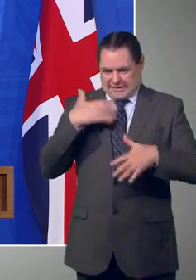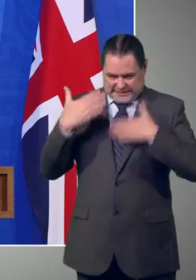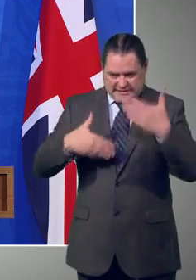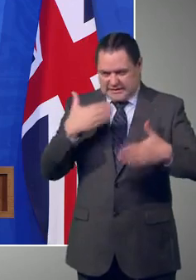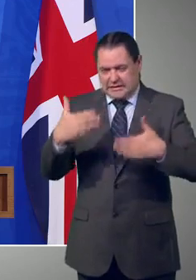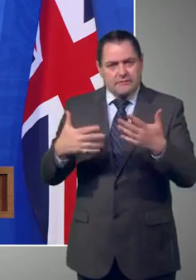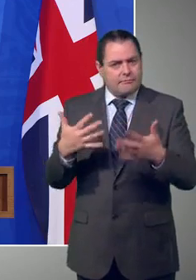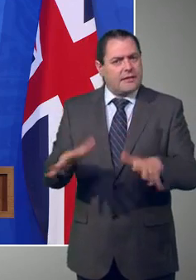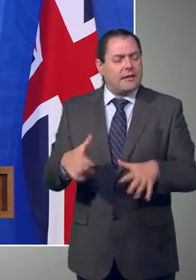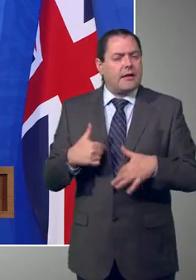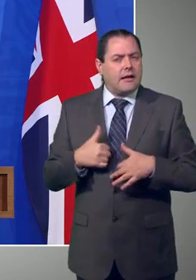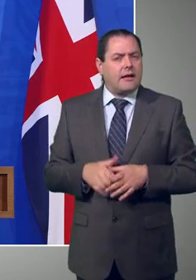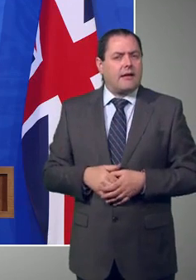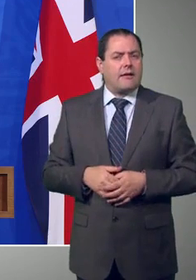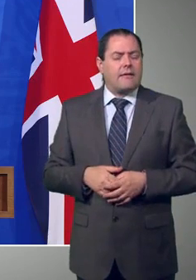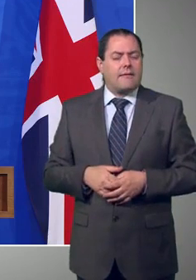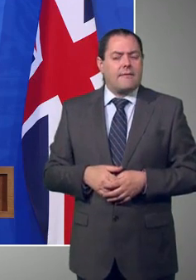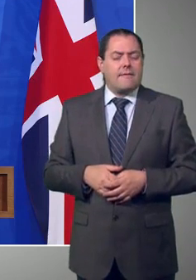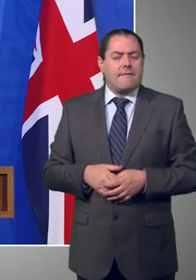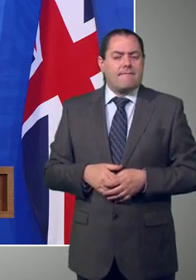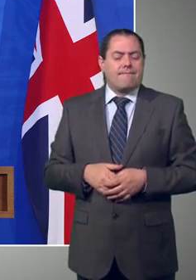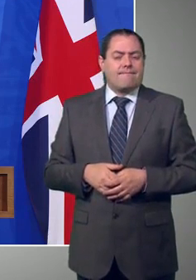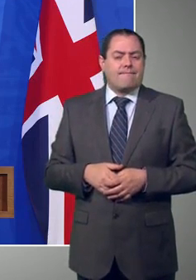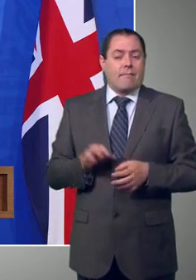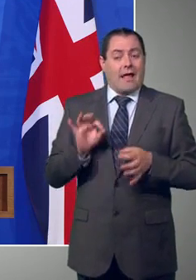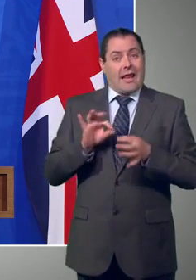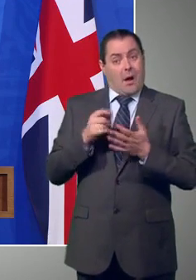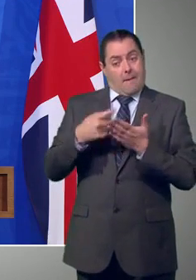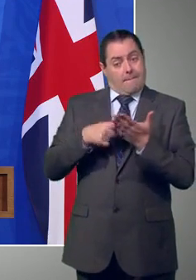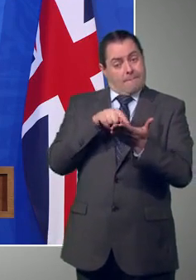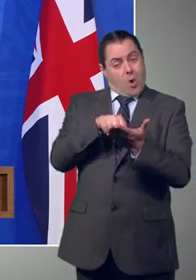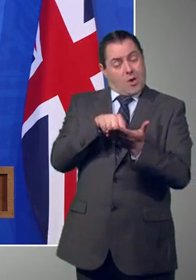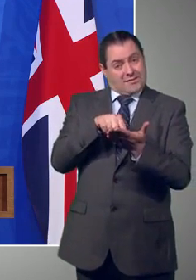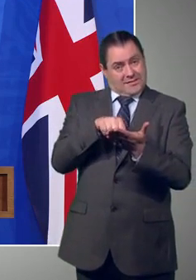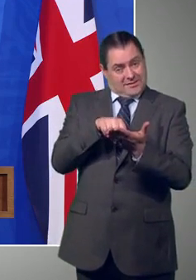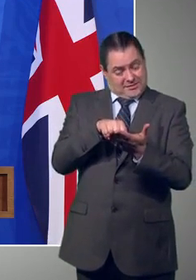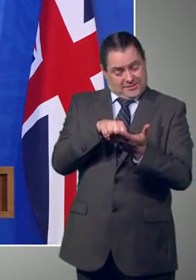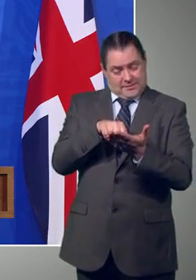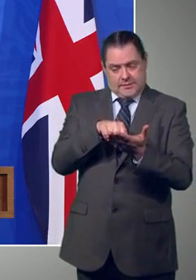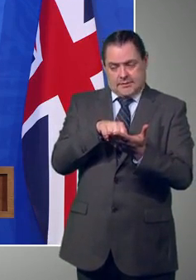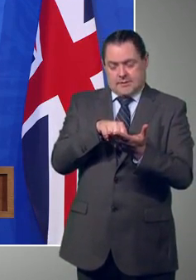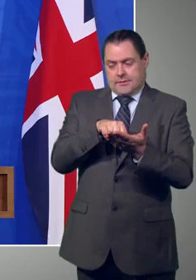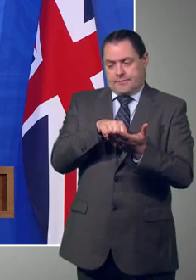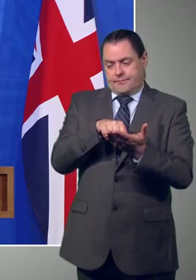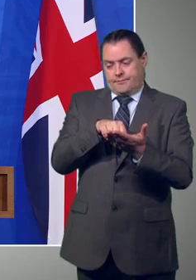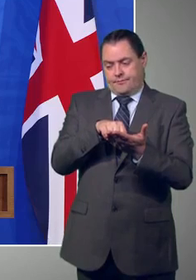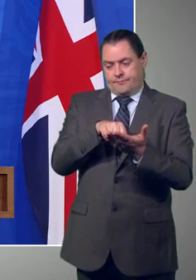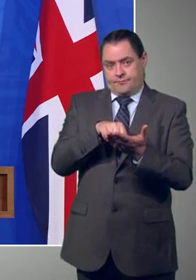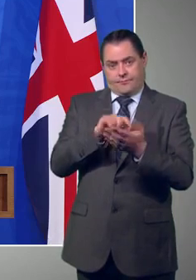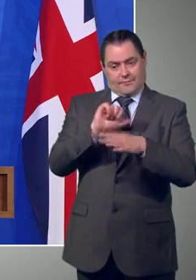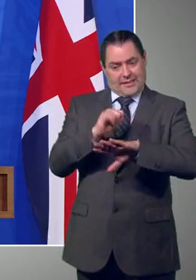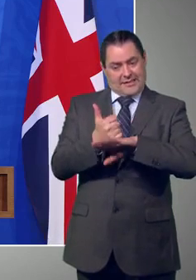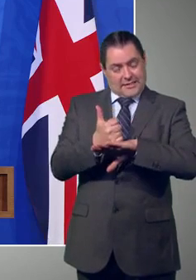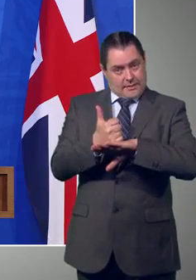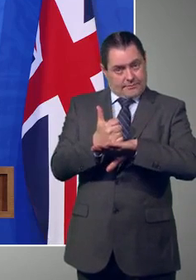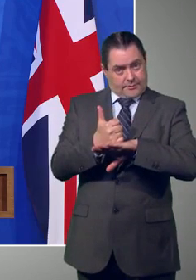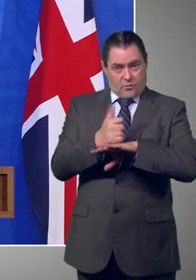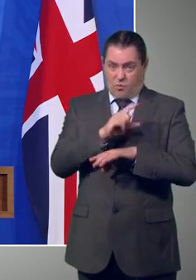details of the of the policy and why it was in place and